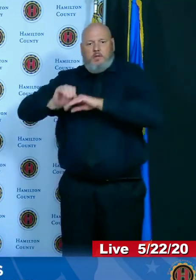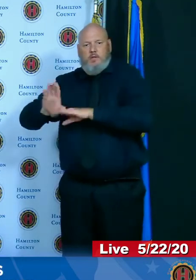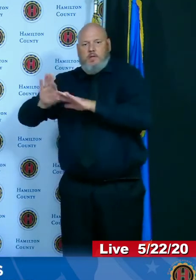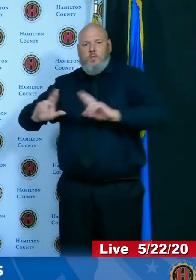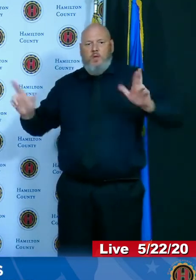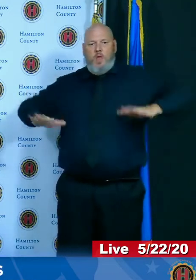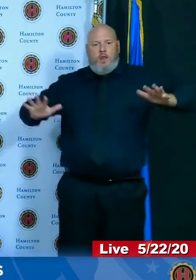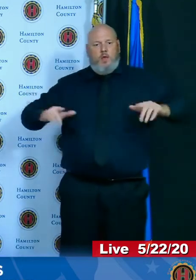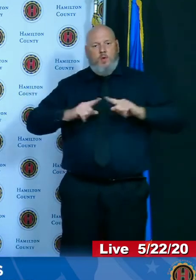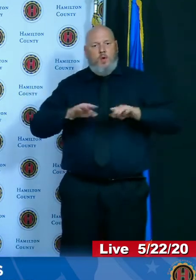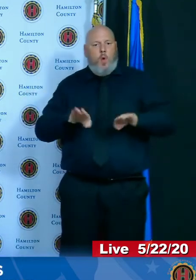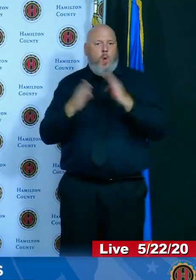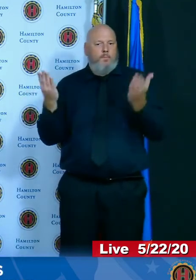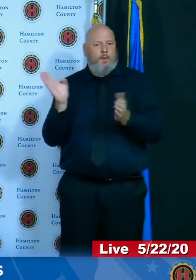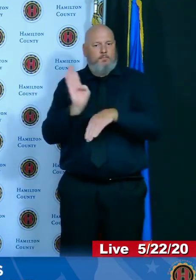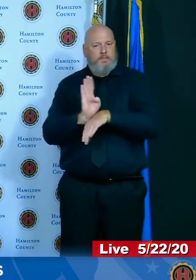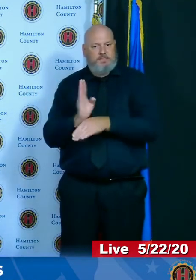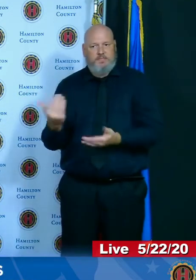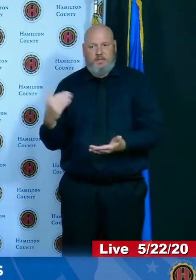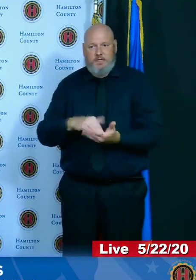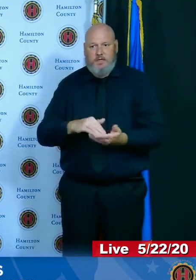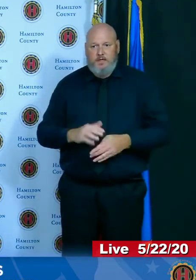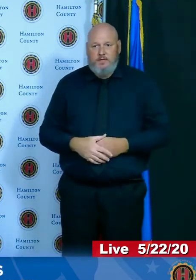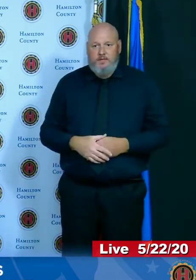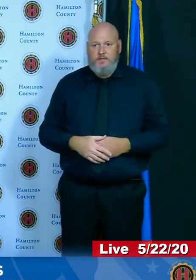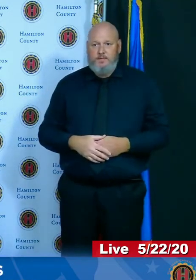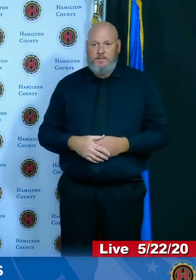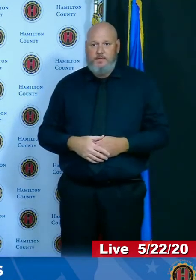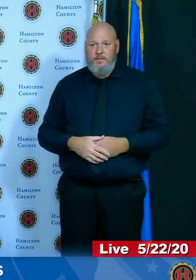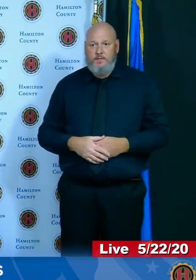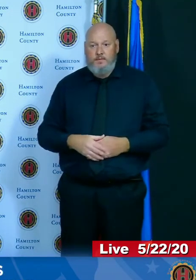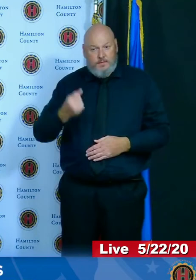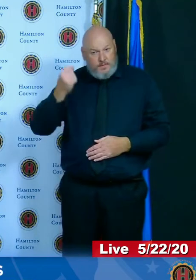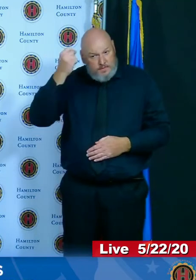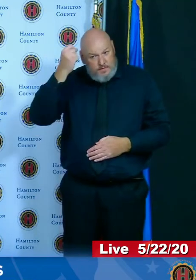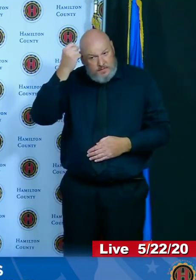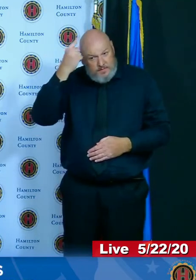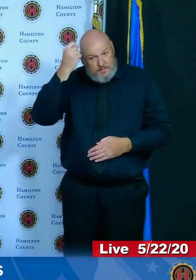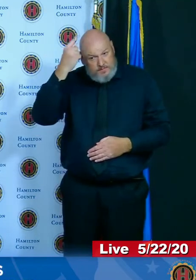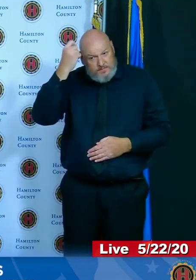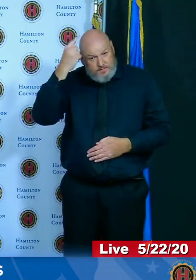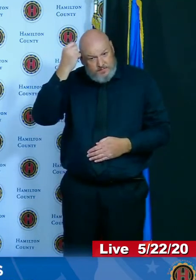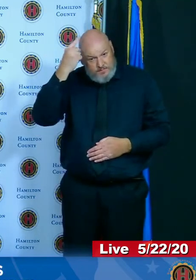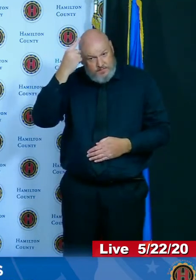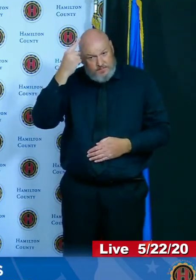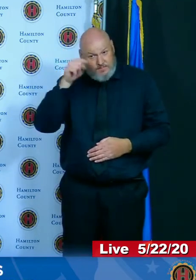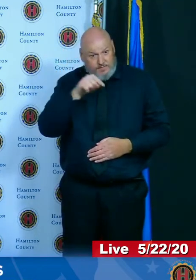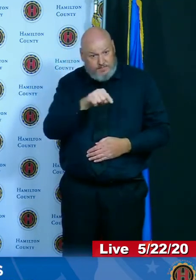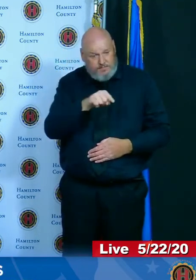are restricted they have to be relative to a response to Covid-19 so the